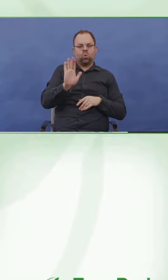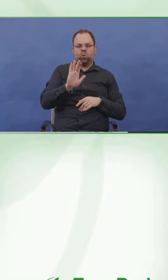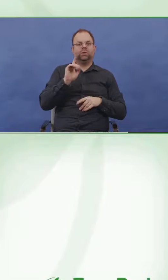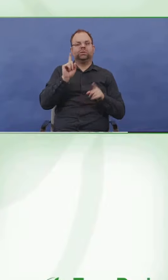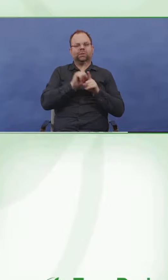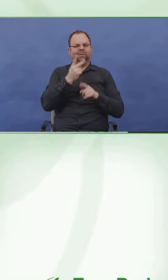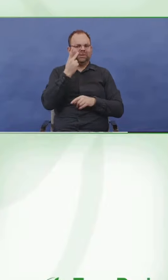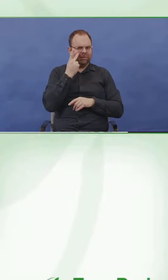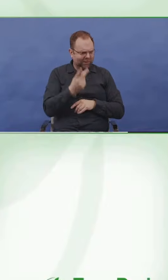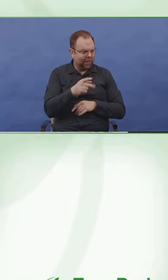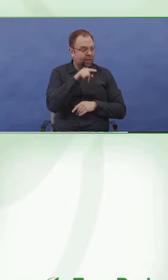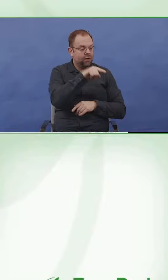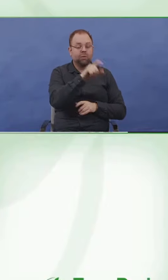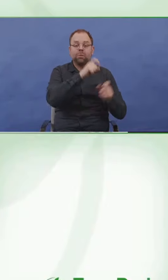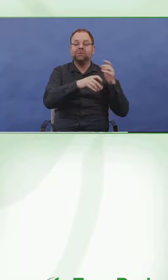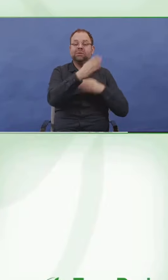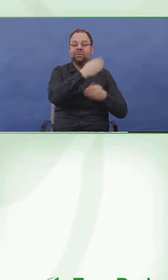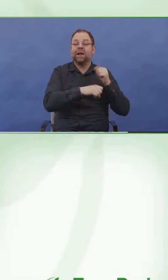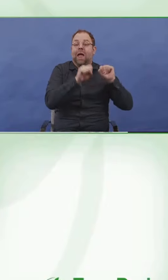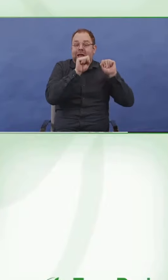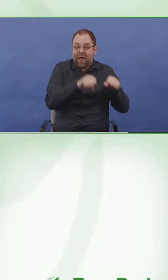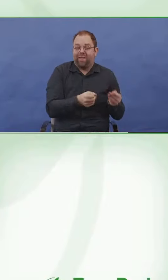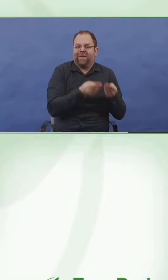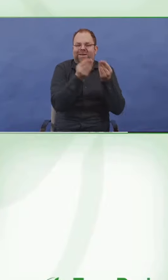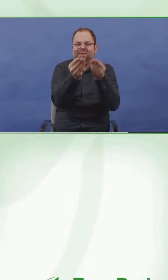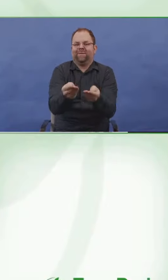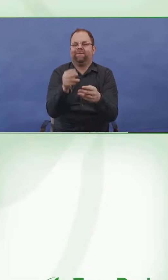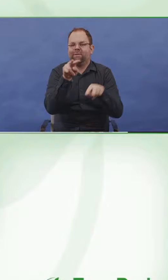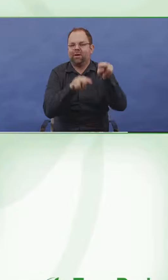social protection but to pay for the extra costs related to support,